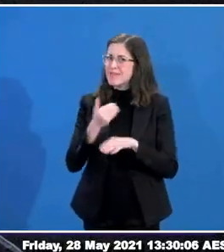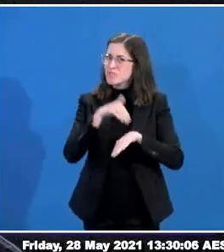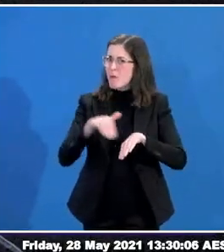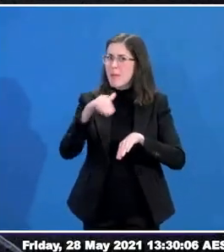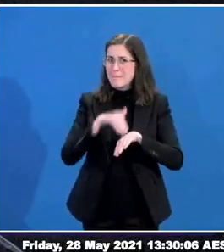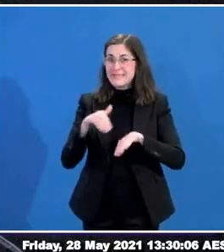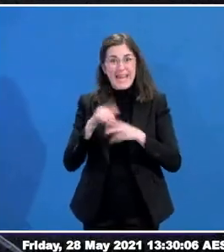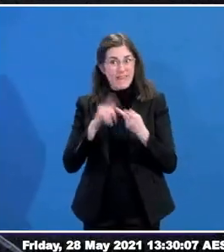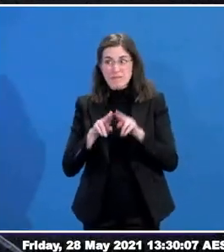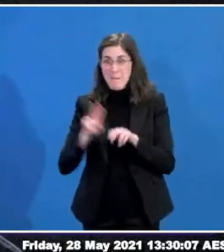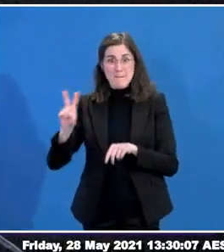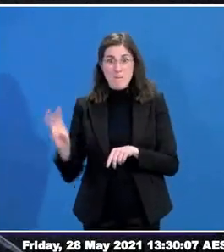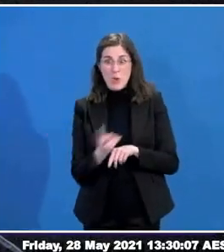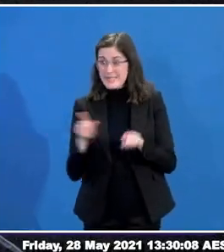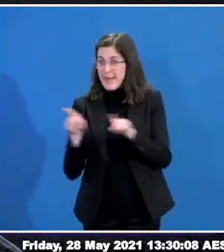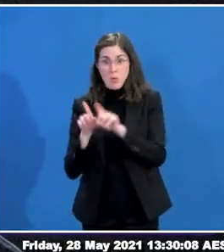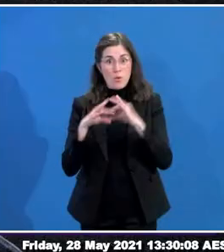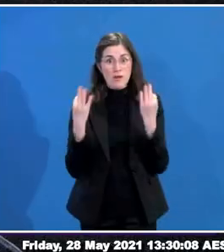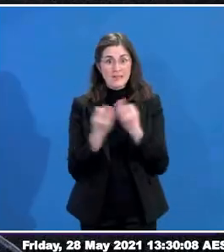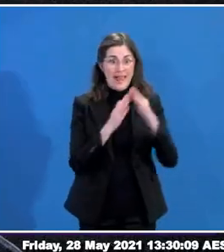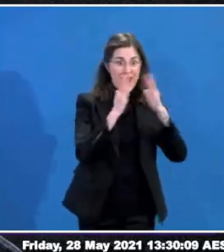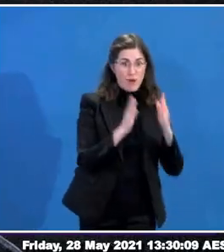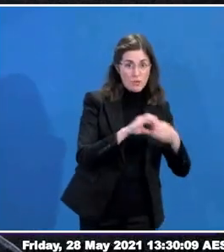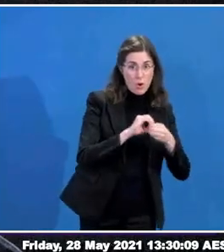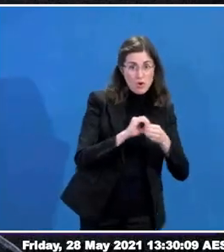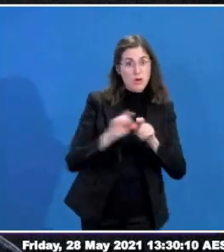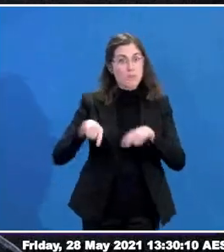We also have to be mindful that in some locations there just isn't the broader